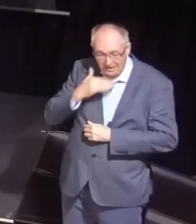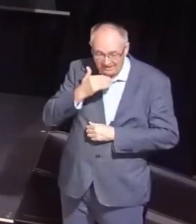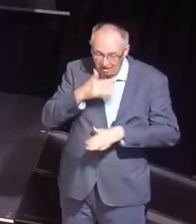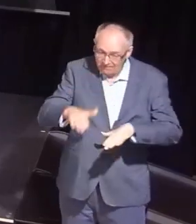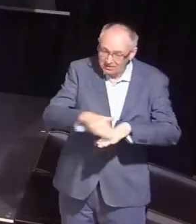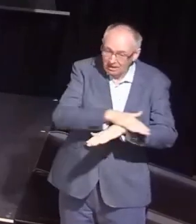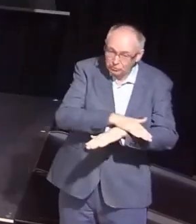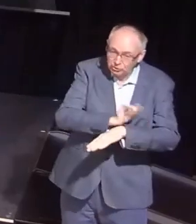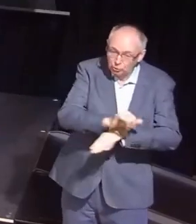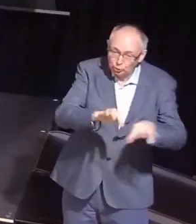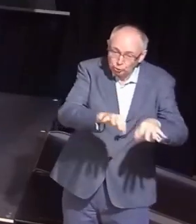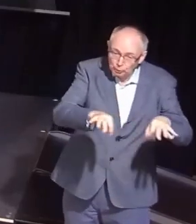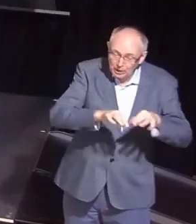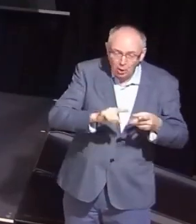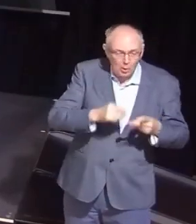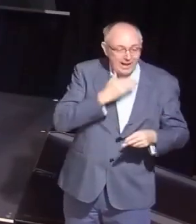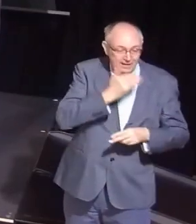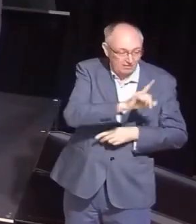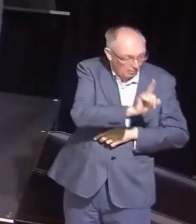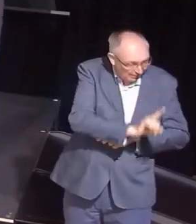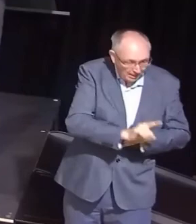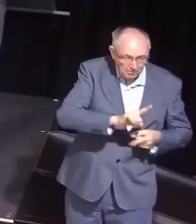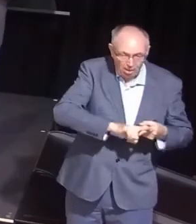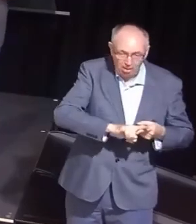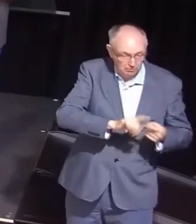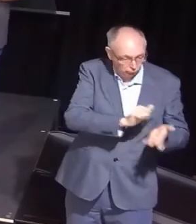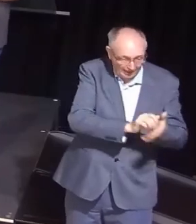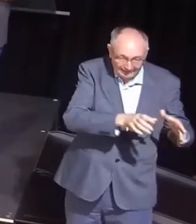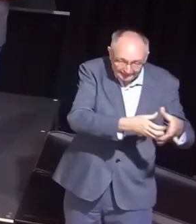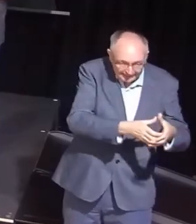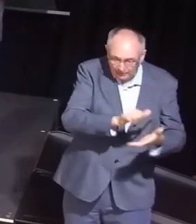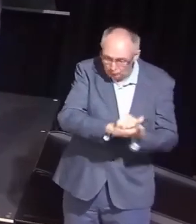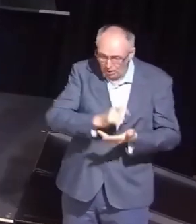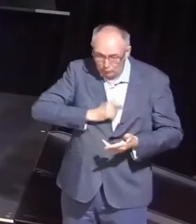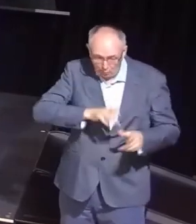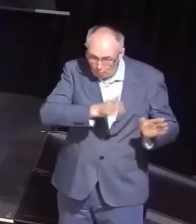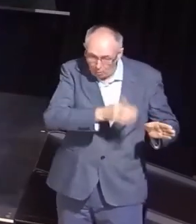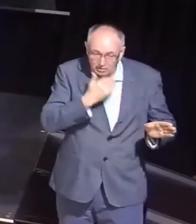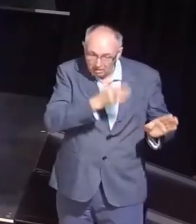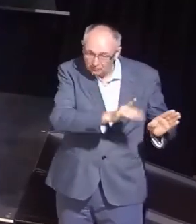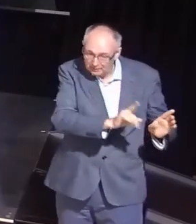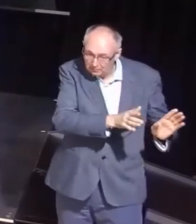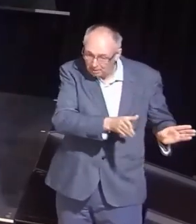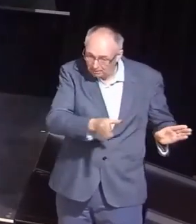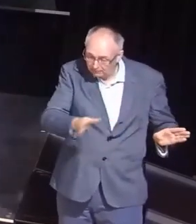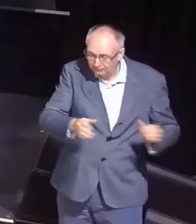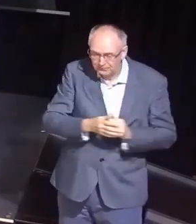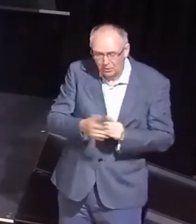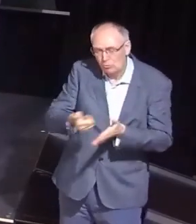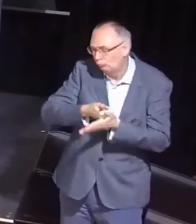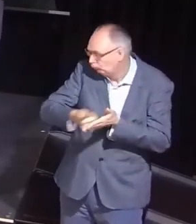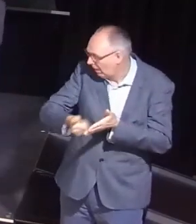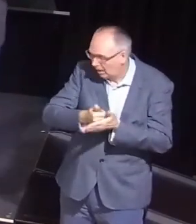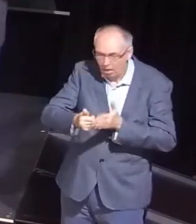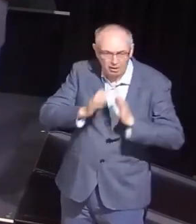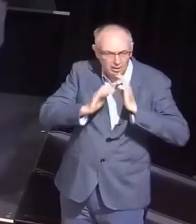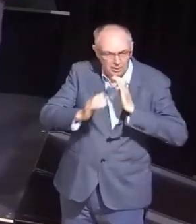enough people in the right teams and in the right roles. You need to make sure you have regular communications amongst those champs,